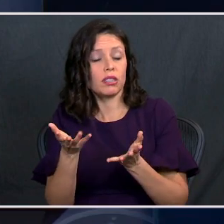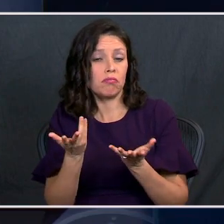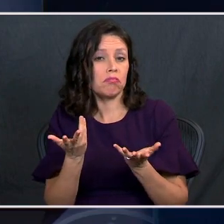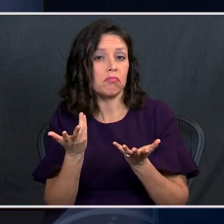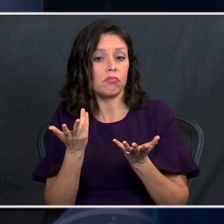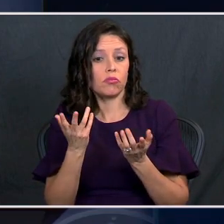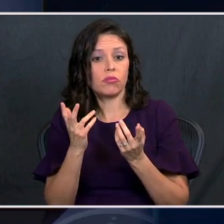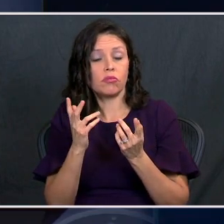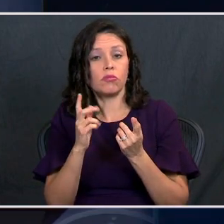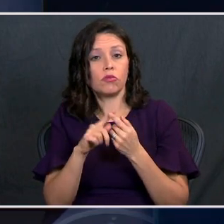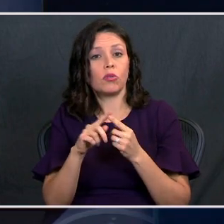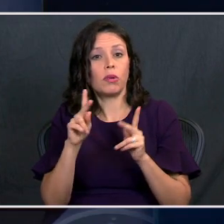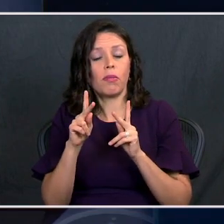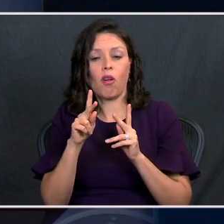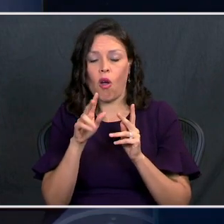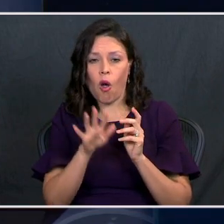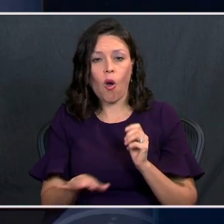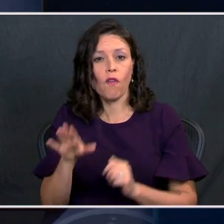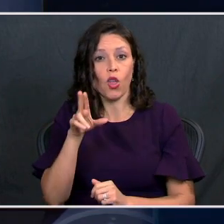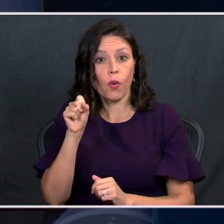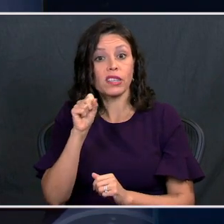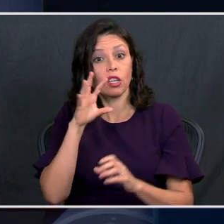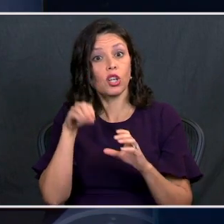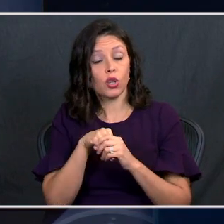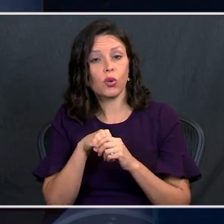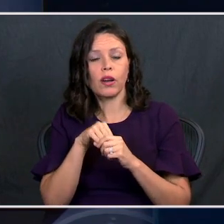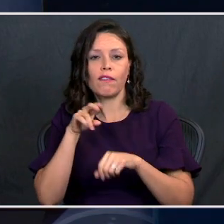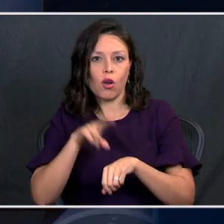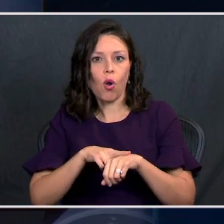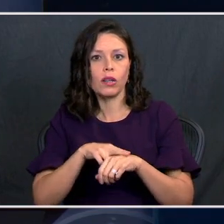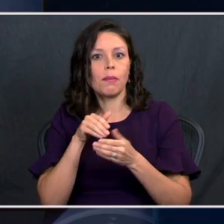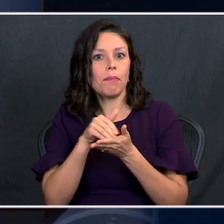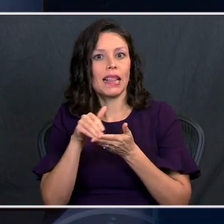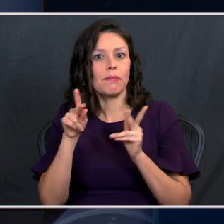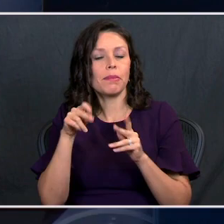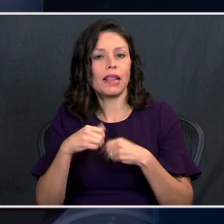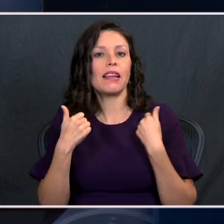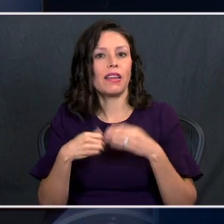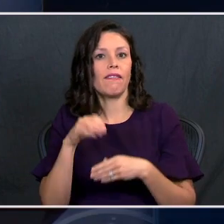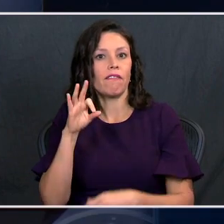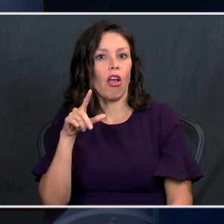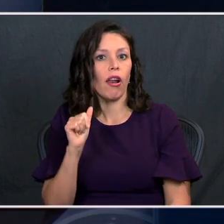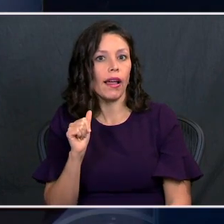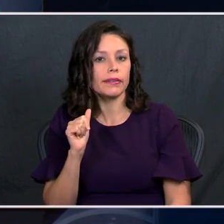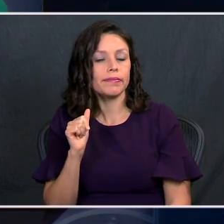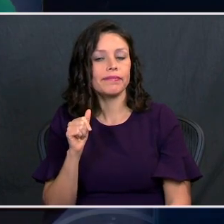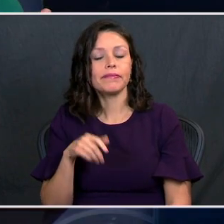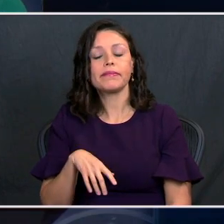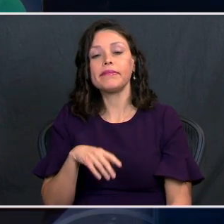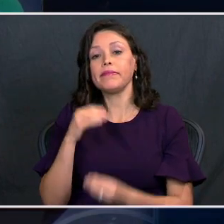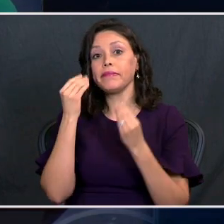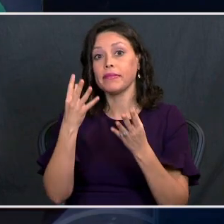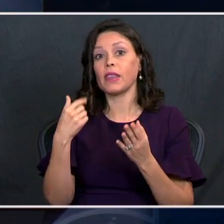to people across the country, including, of course, the millions of people living in Florida. And I will note -- because we're data first here,